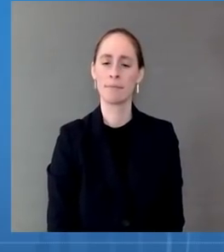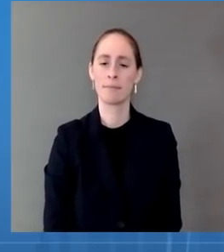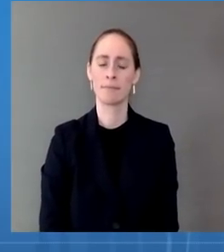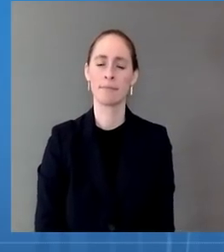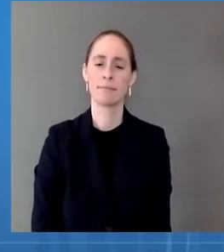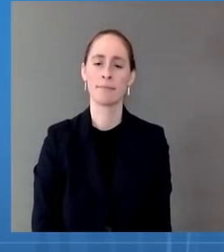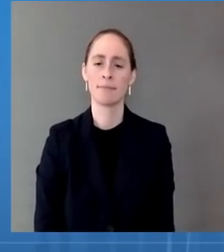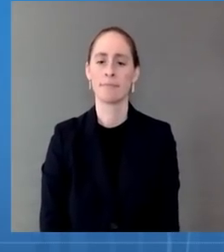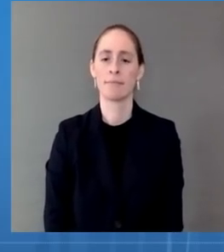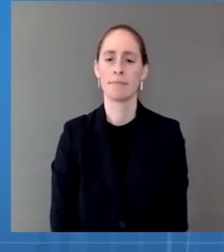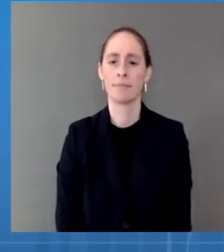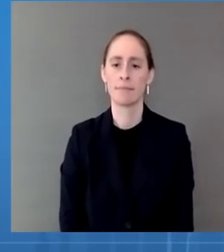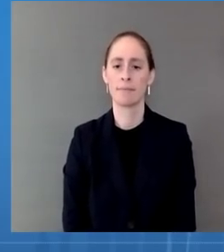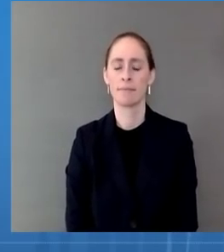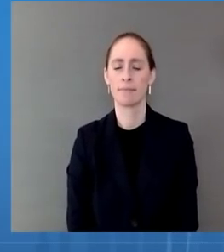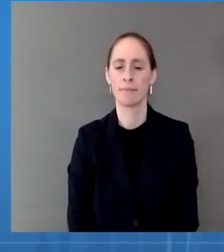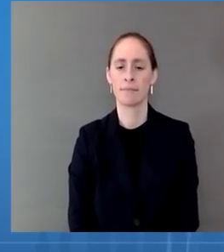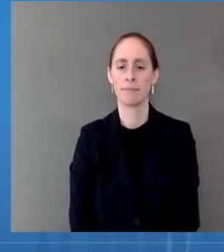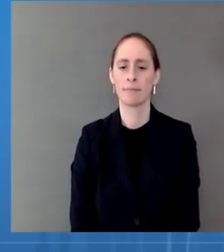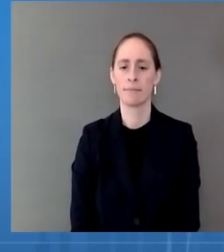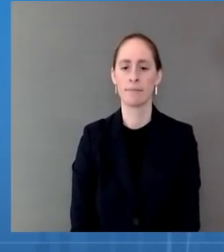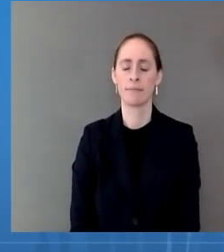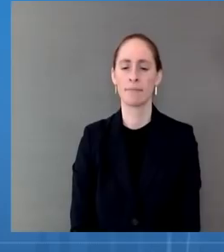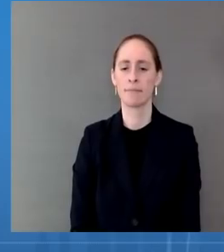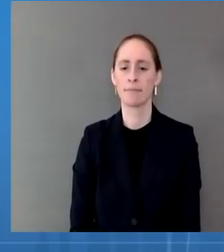These are two major milestones in our fight against the virus.